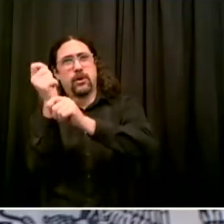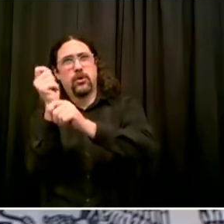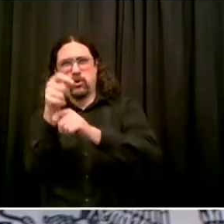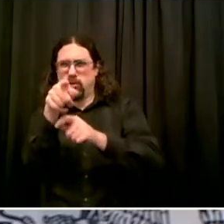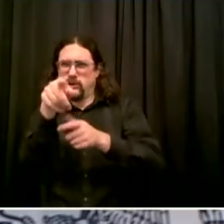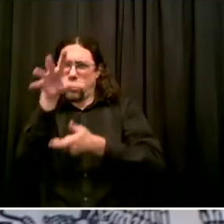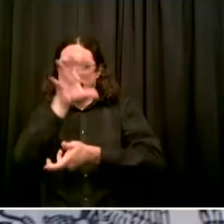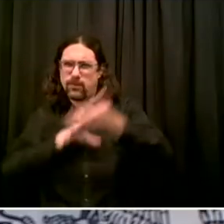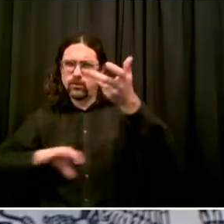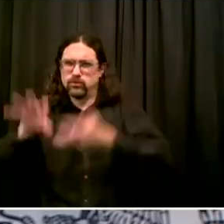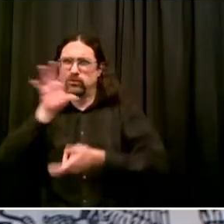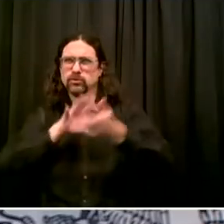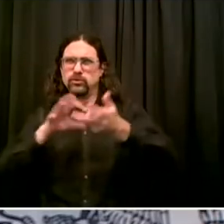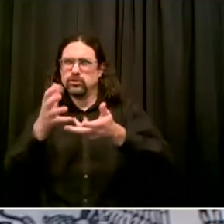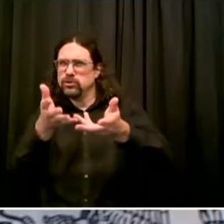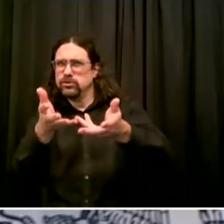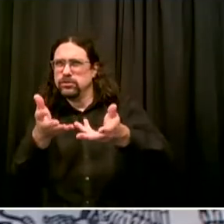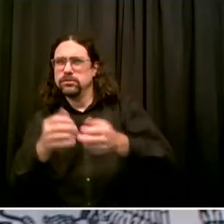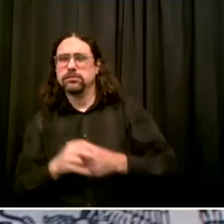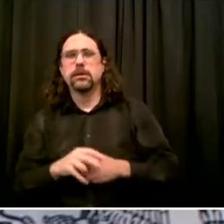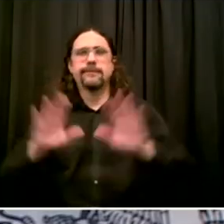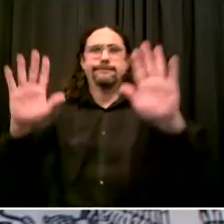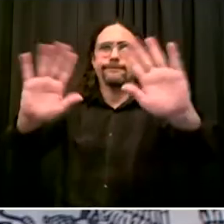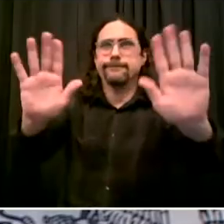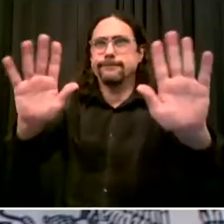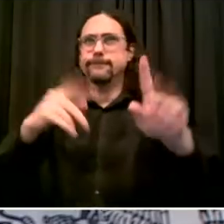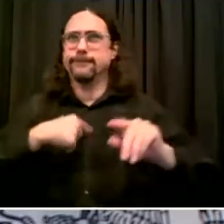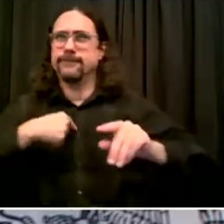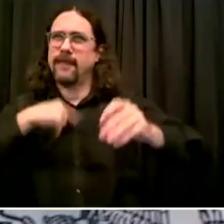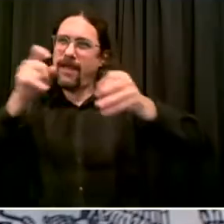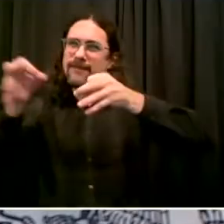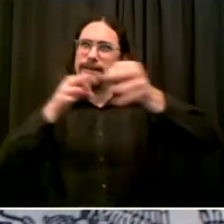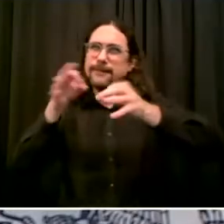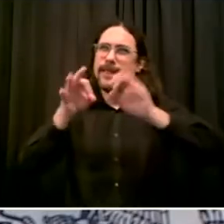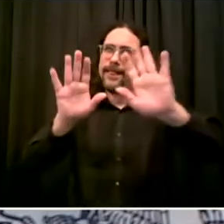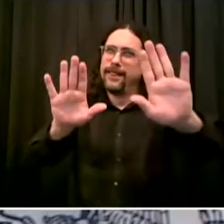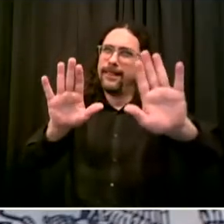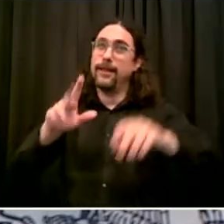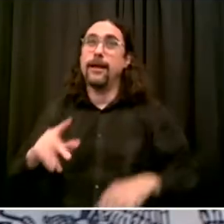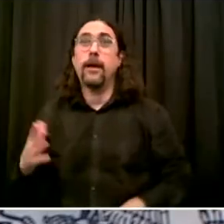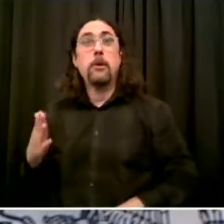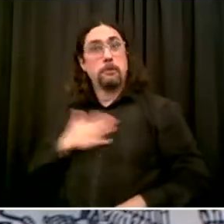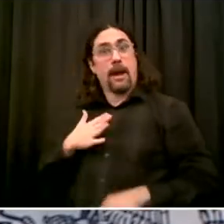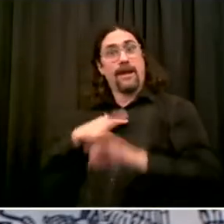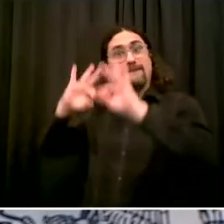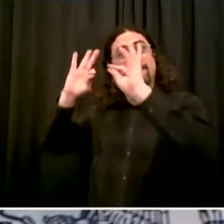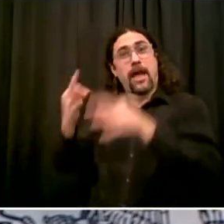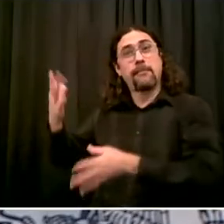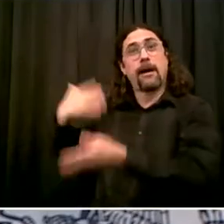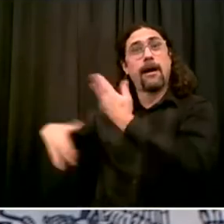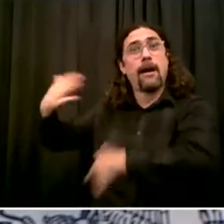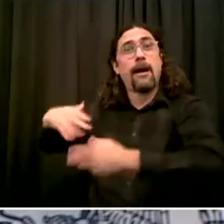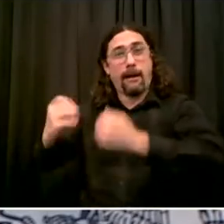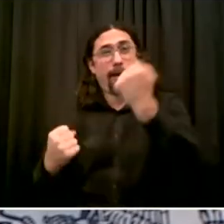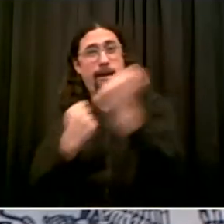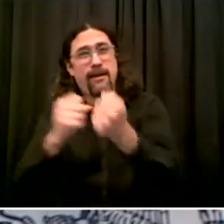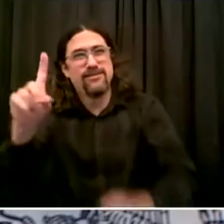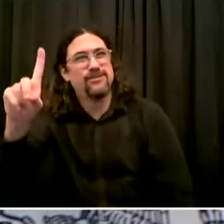I AGREE. THERE IS NO QUESTION, A LOT OF DODGERS FANS CONVEERTD TINO